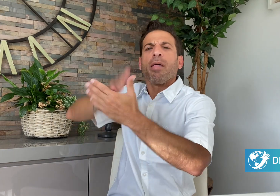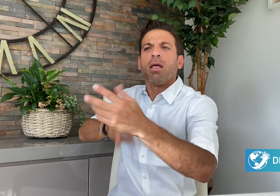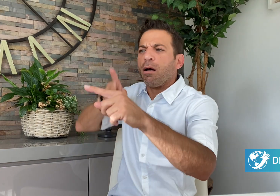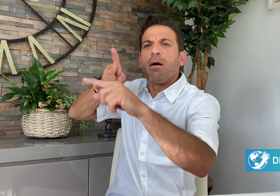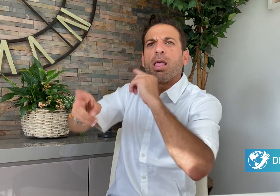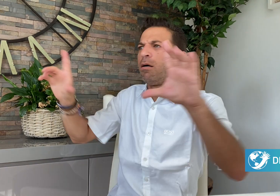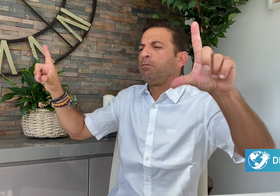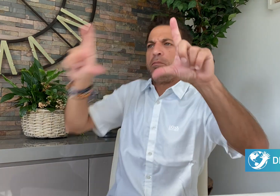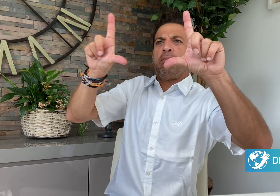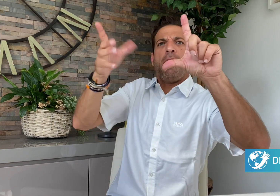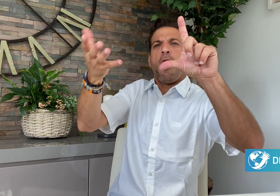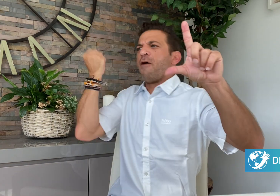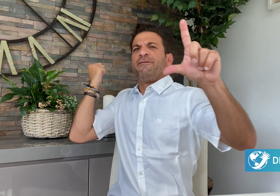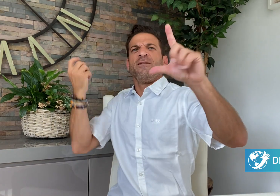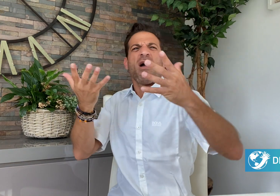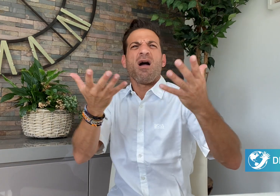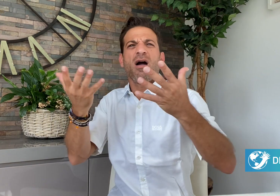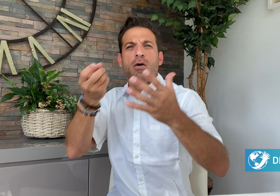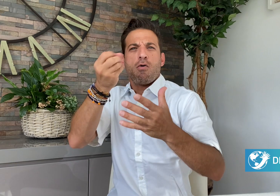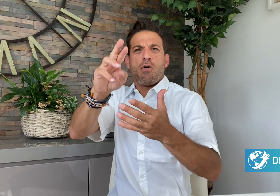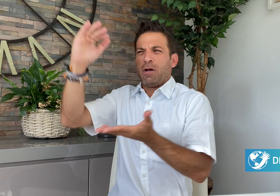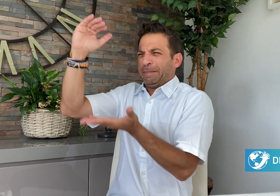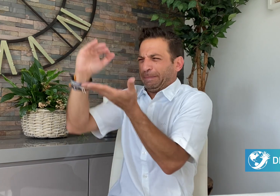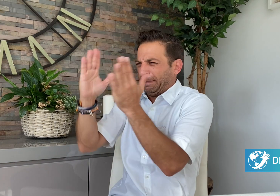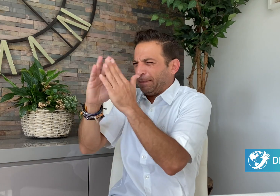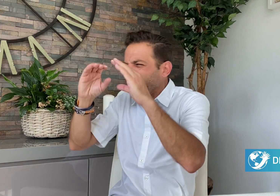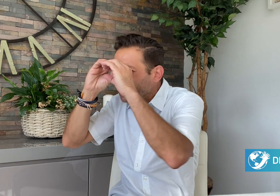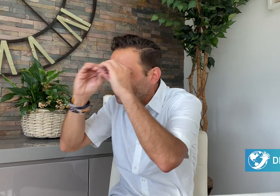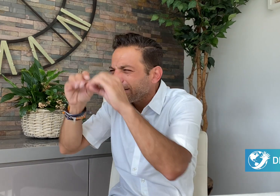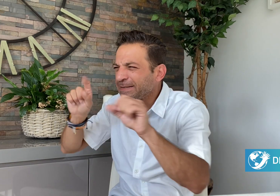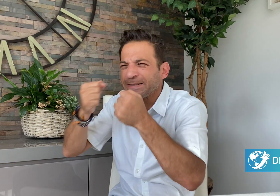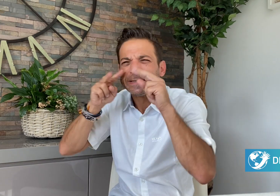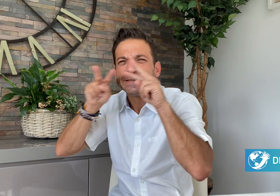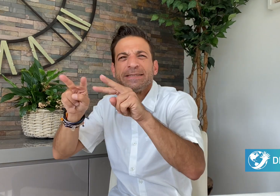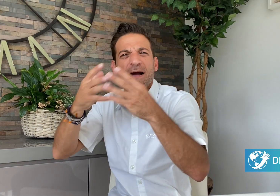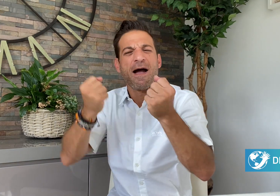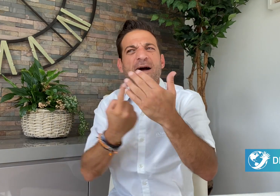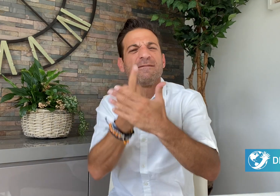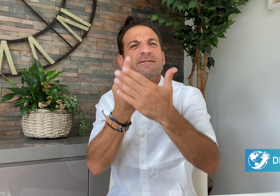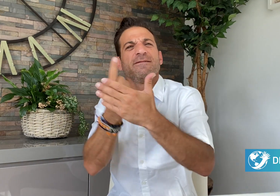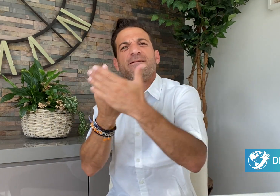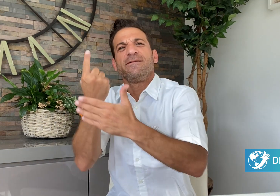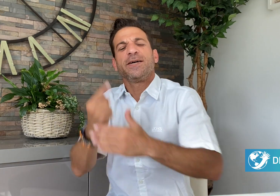cut off by the TV broadcaster. Every Thursday this month,